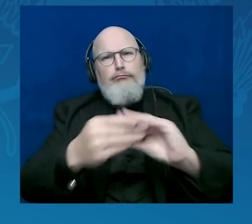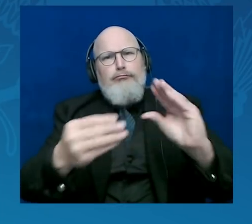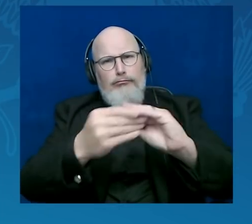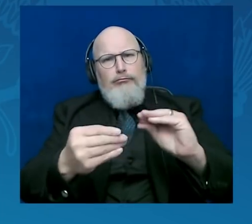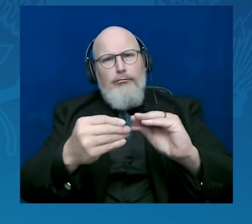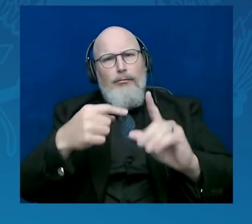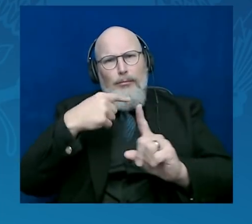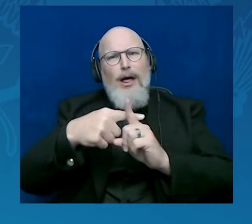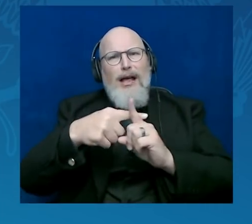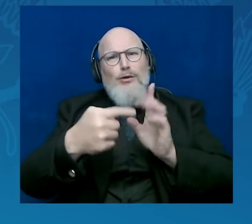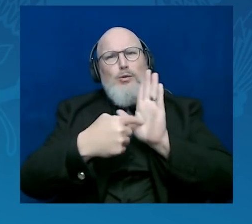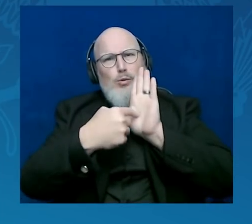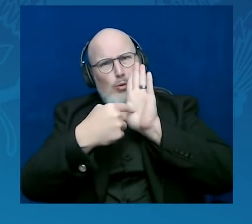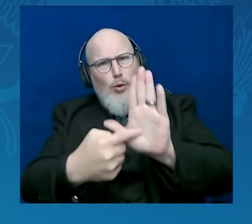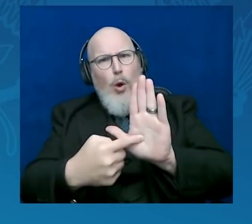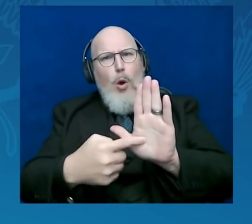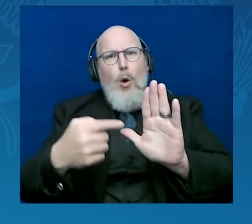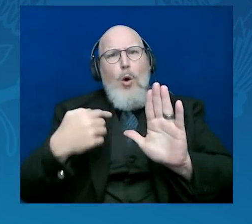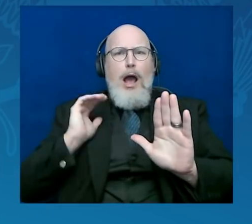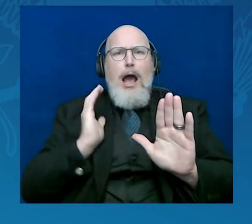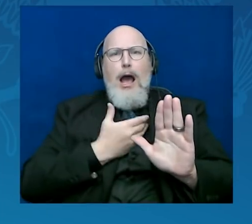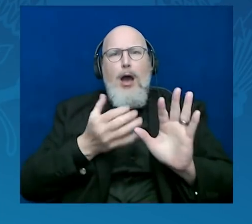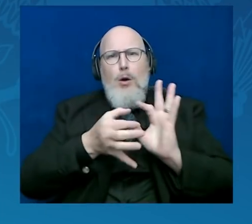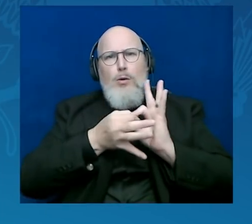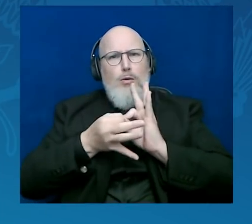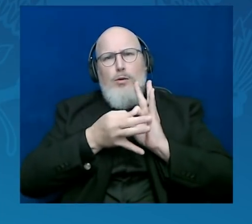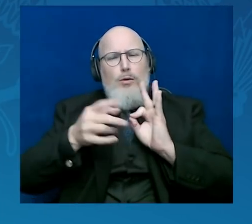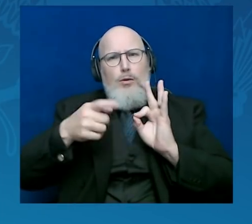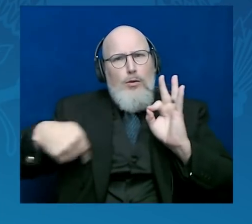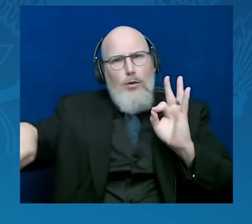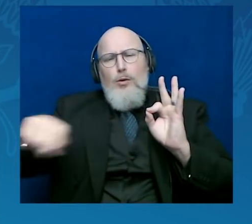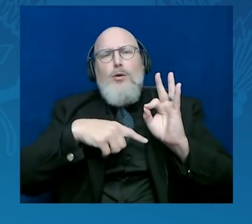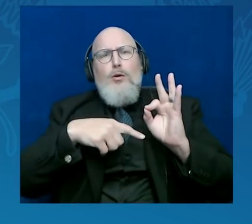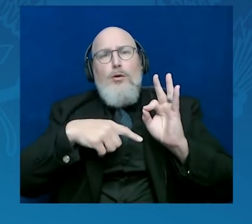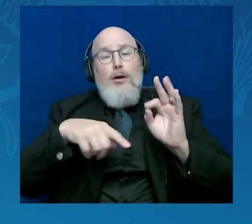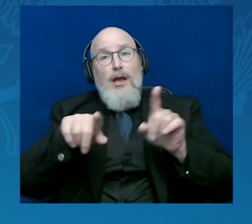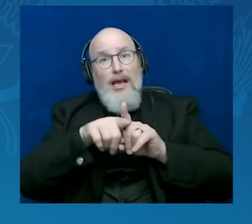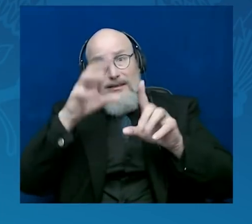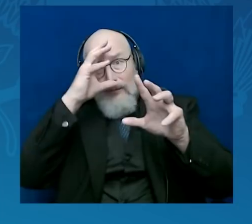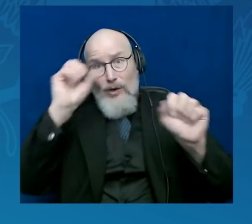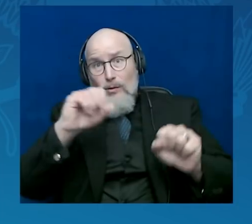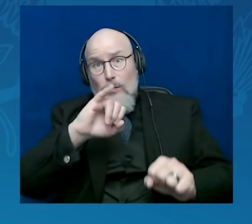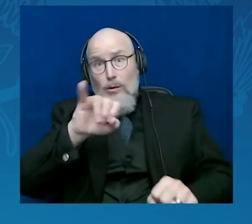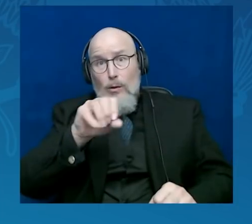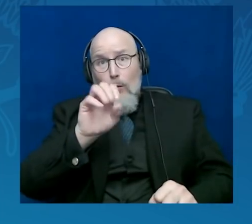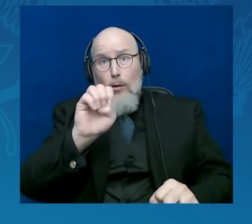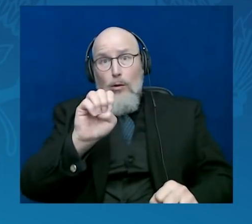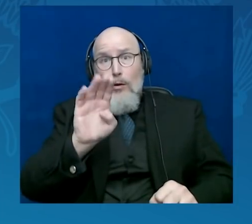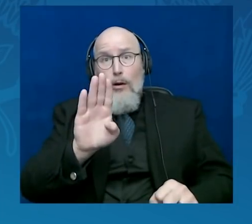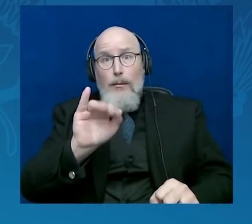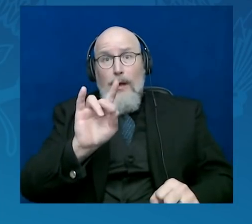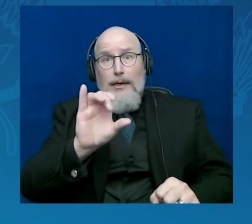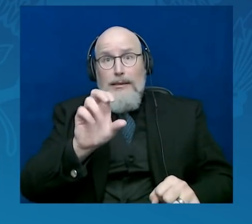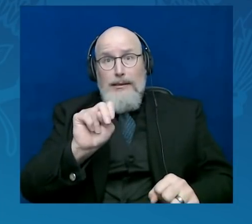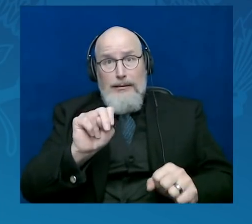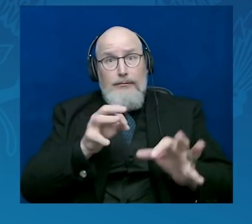As President Joe Biden has made clear: The United States, our NATO Allies,